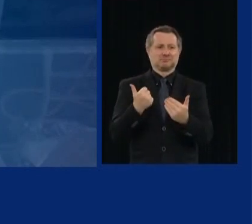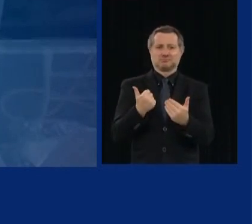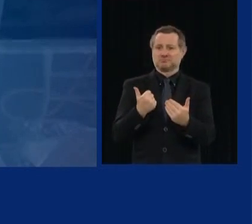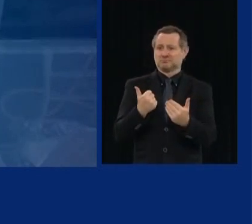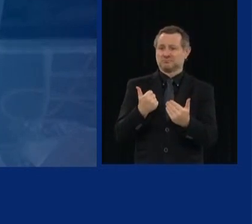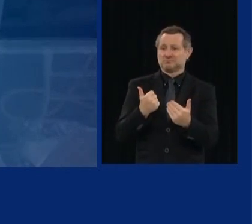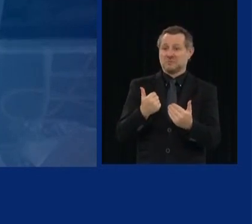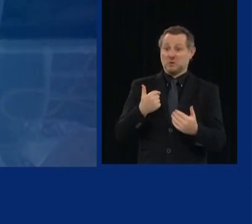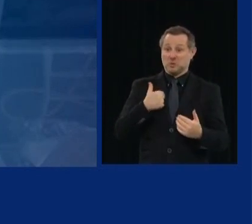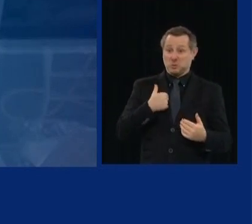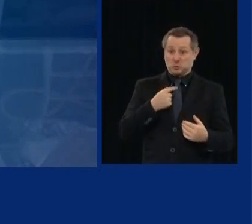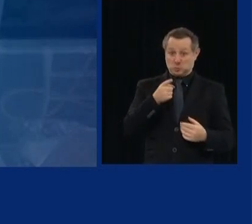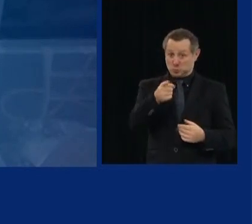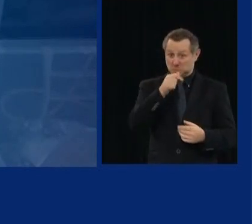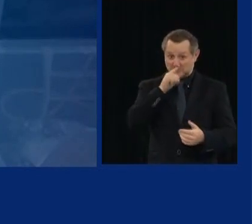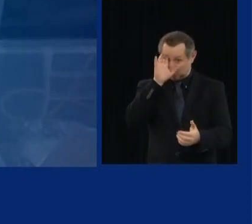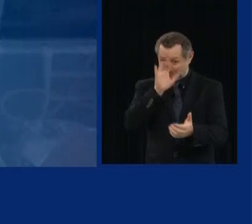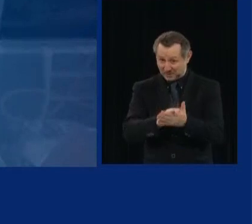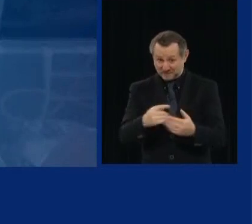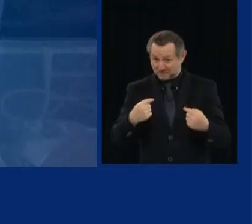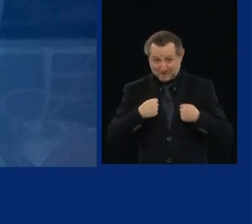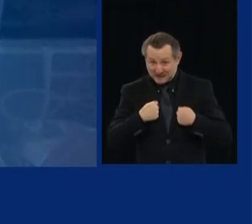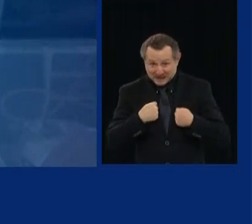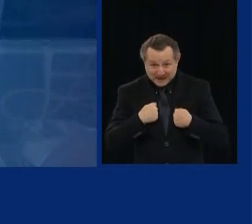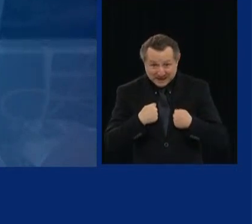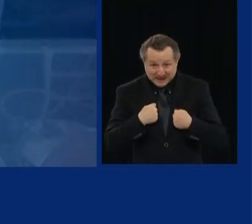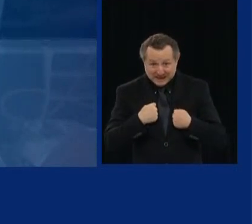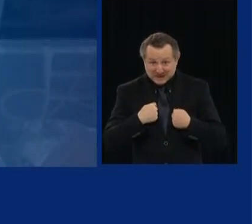TEST.